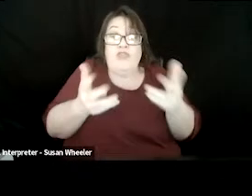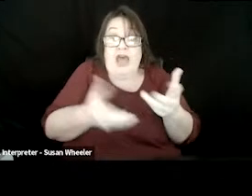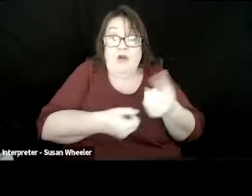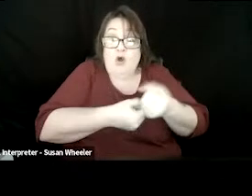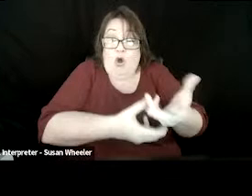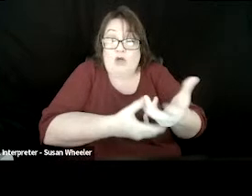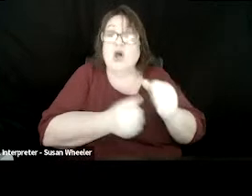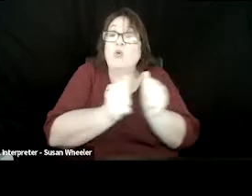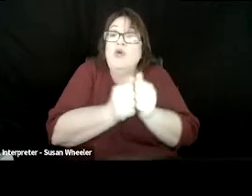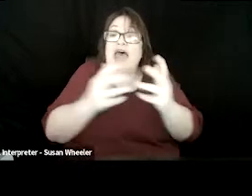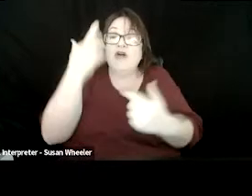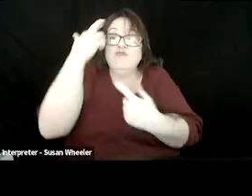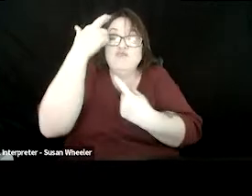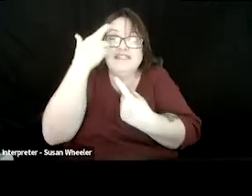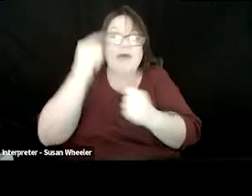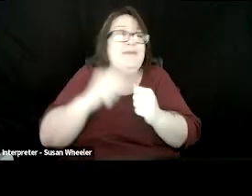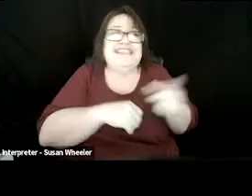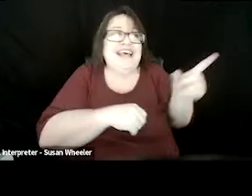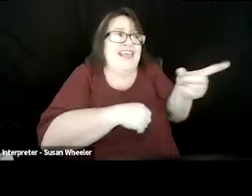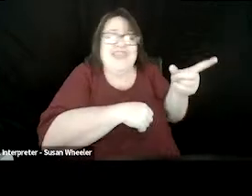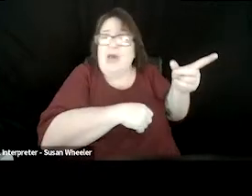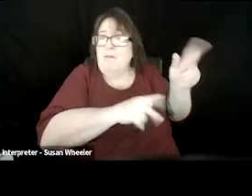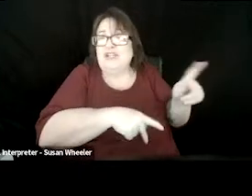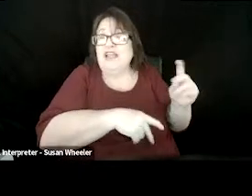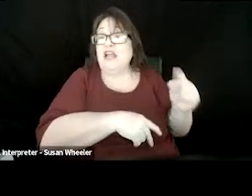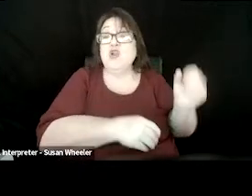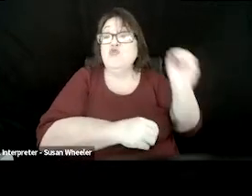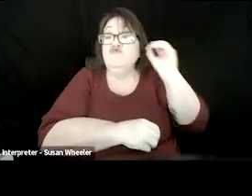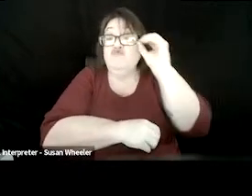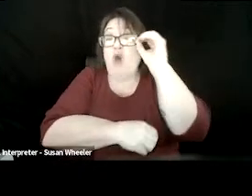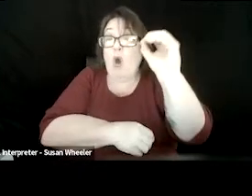not to have a reason for which to terminate you